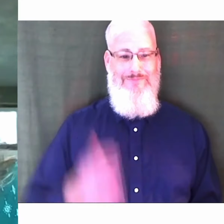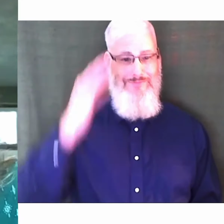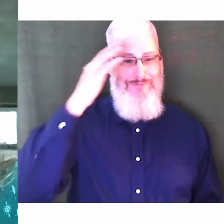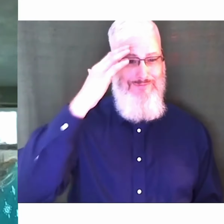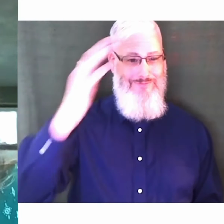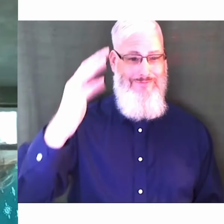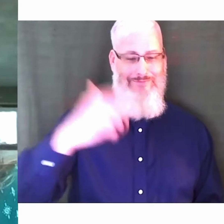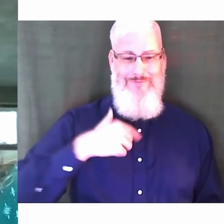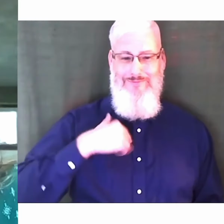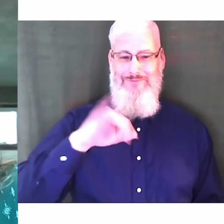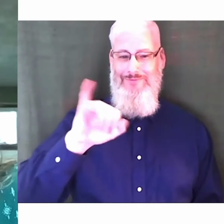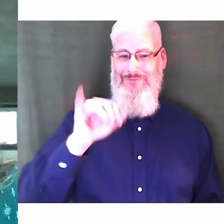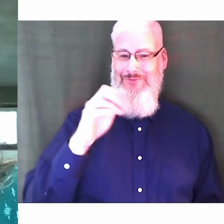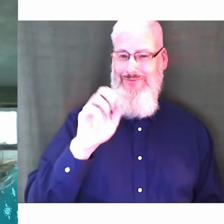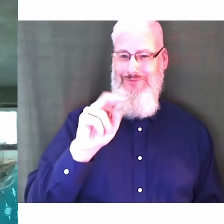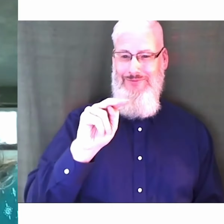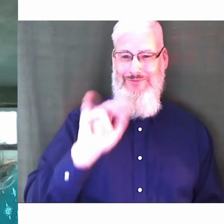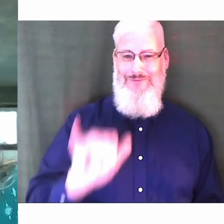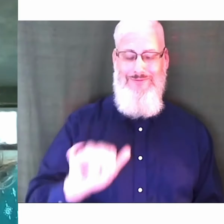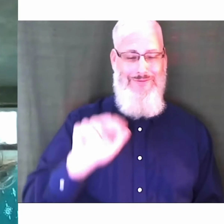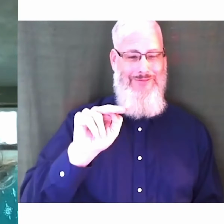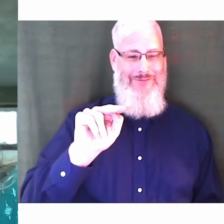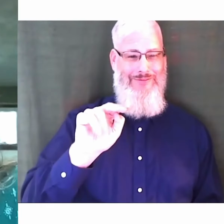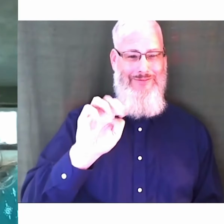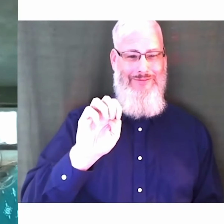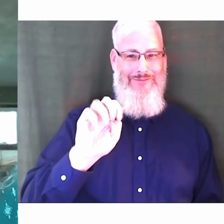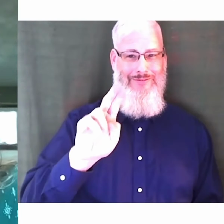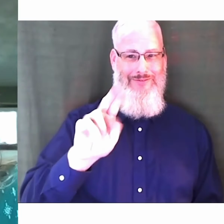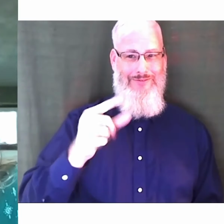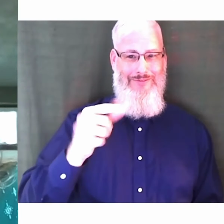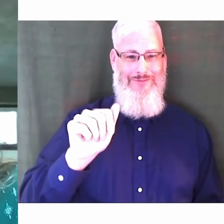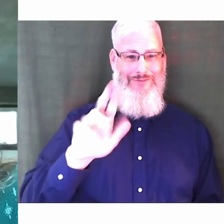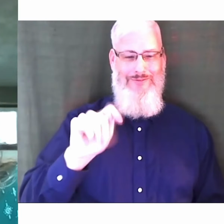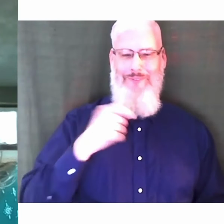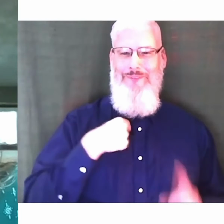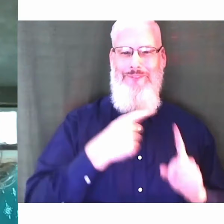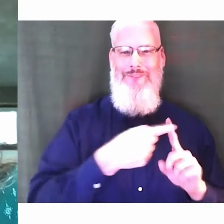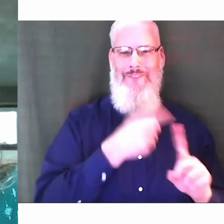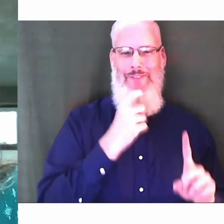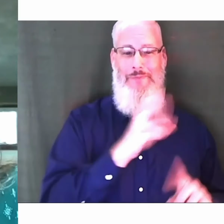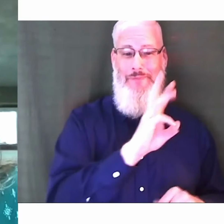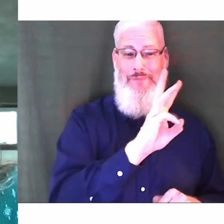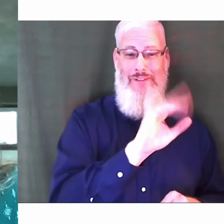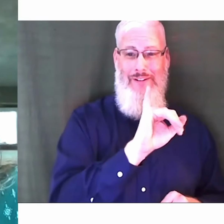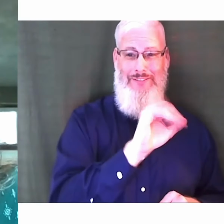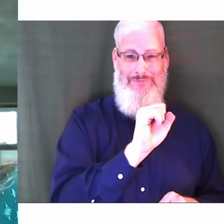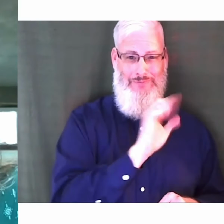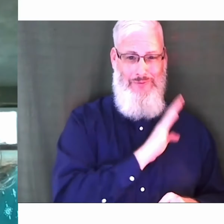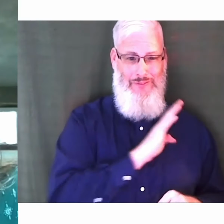Hello, my name is Jenny Neugart, from the Wisconsin Board for People with Developmental Disabilities,